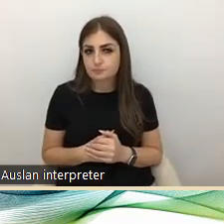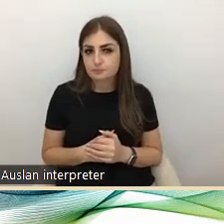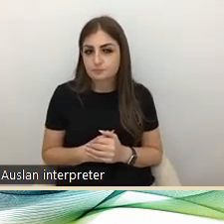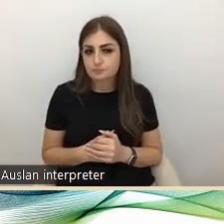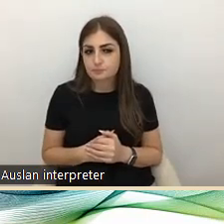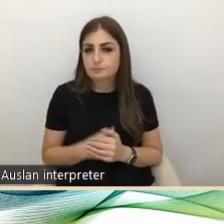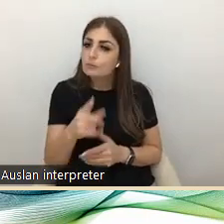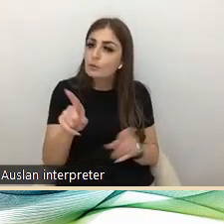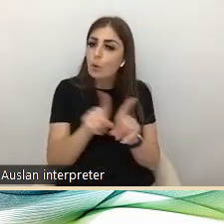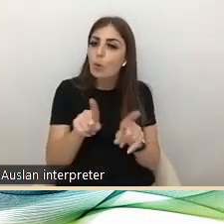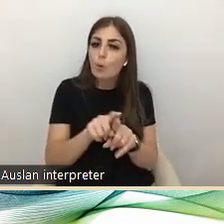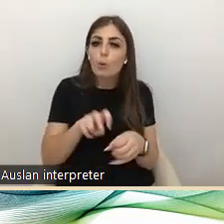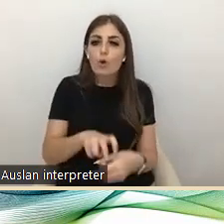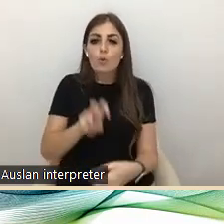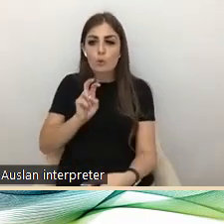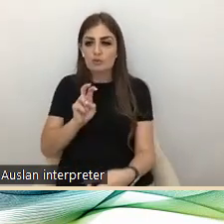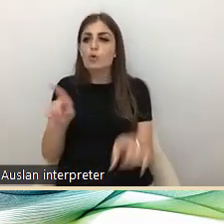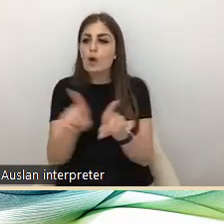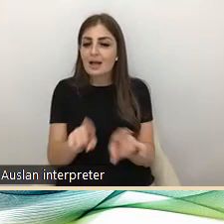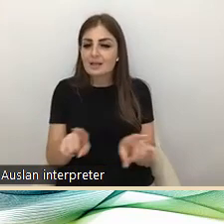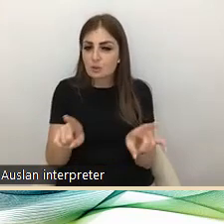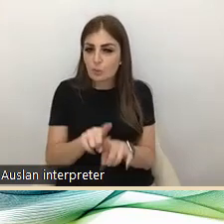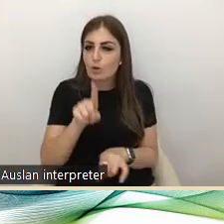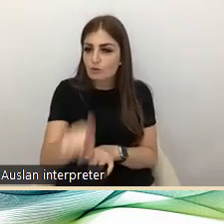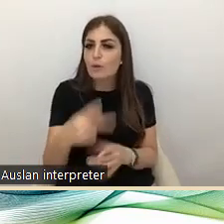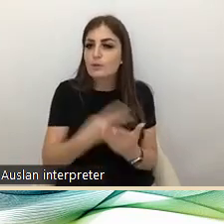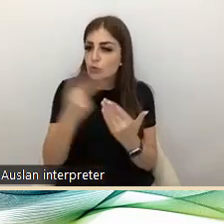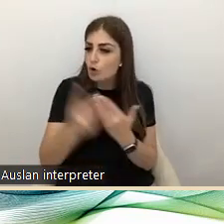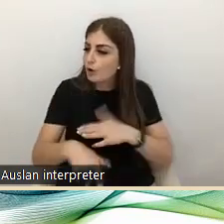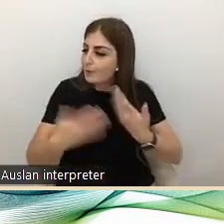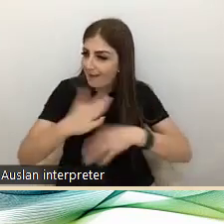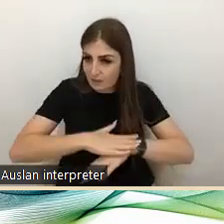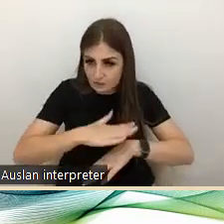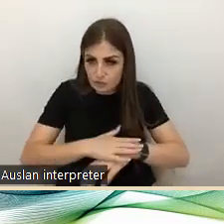You can also withdraw from the Independent Expert Review program at any time without that impacting